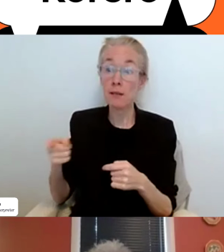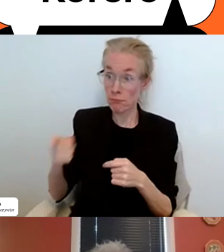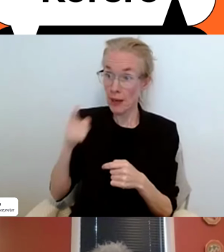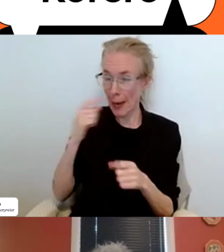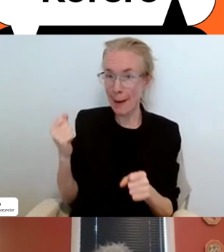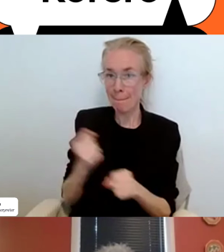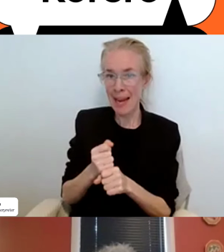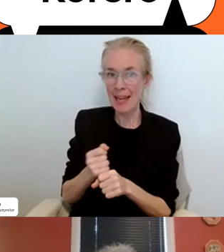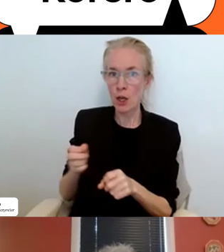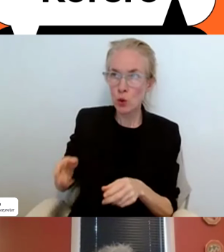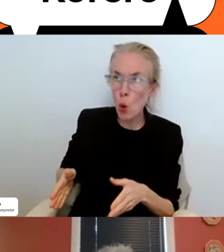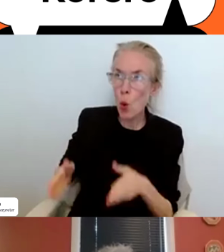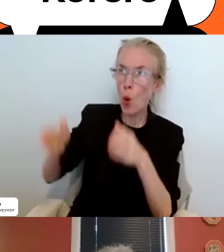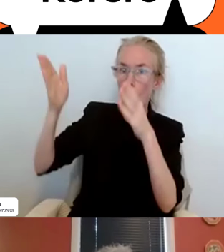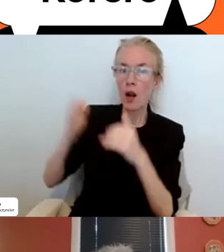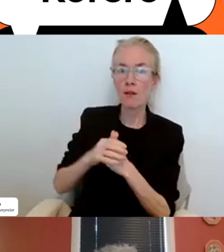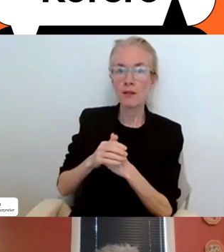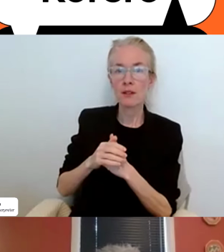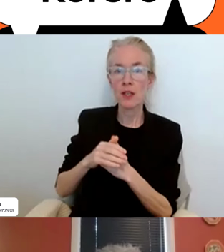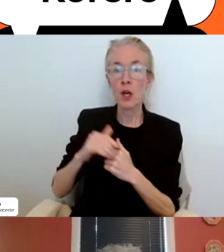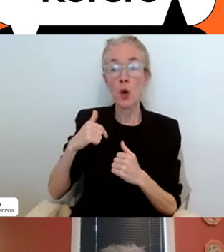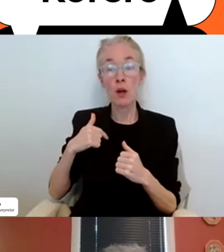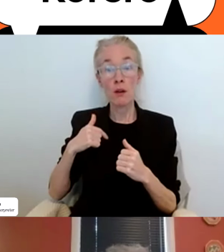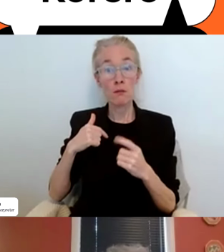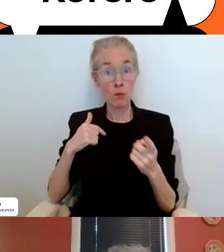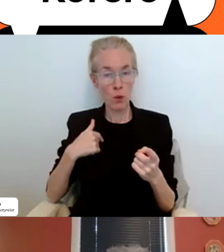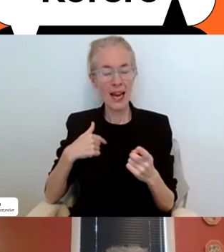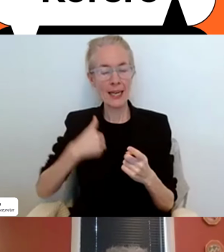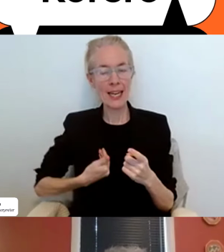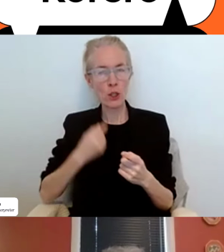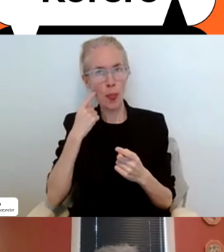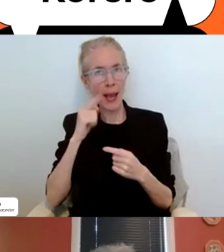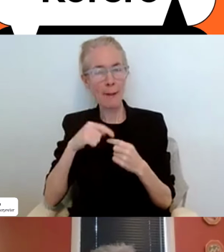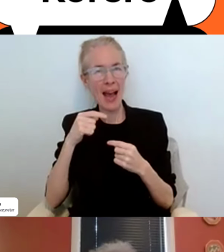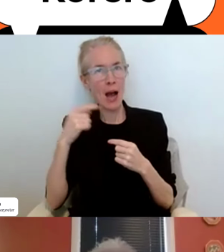and design and regulatory folks and then come back to, they would